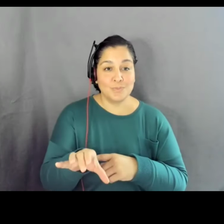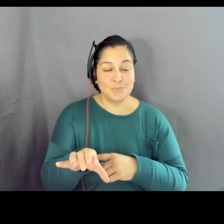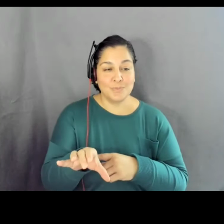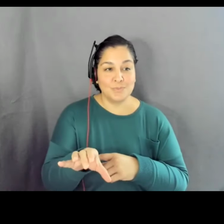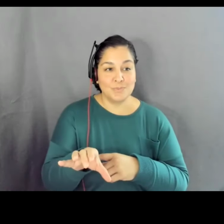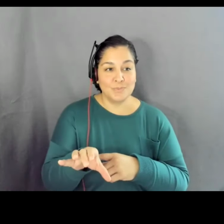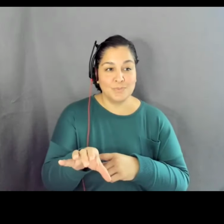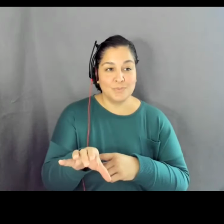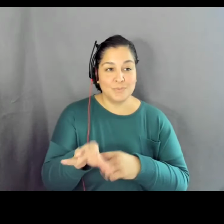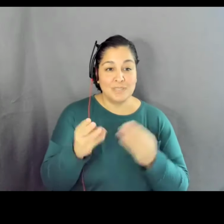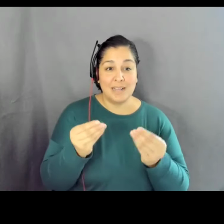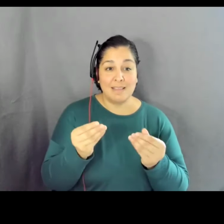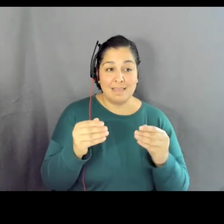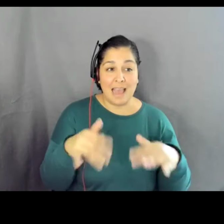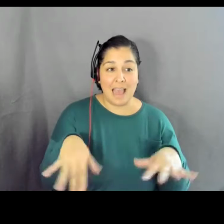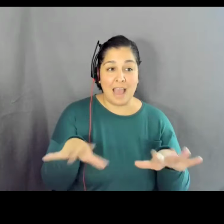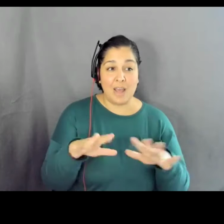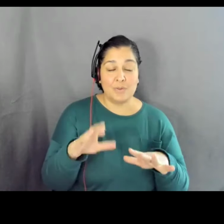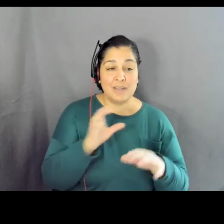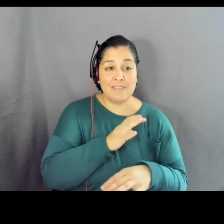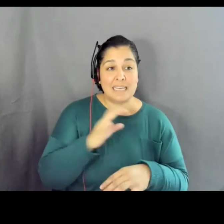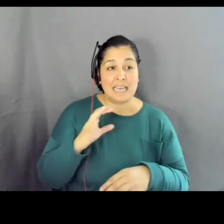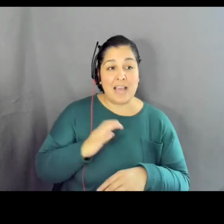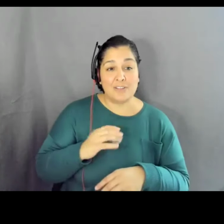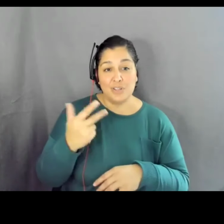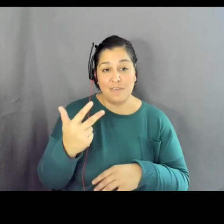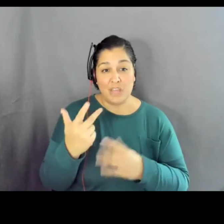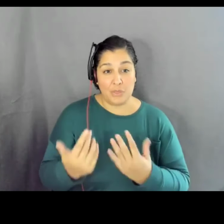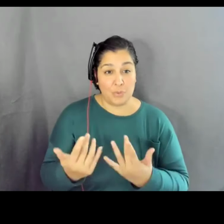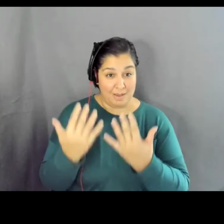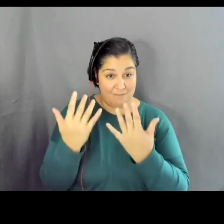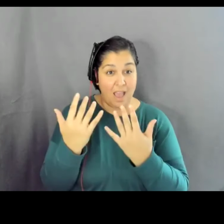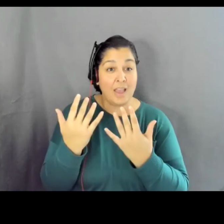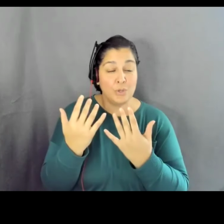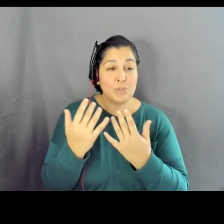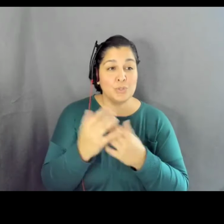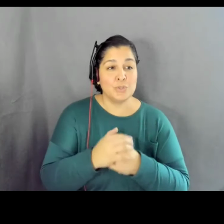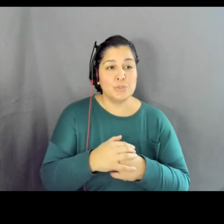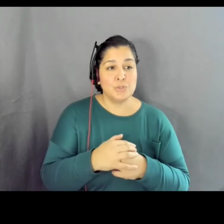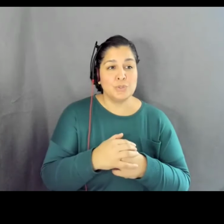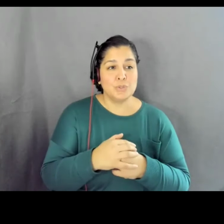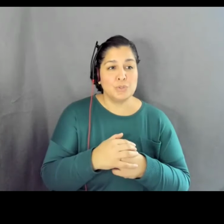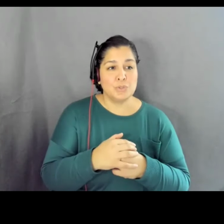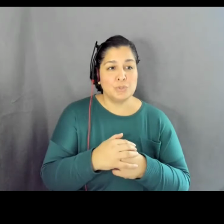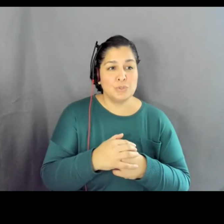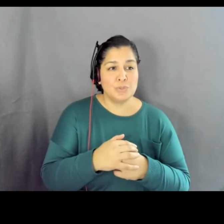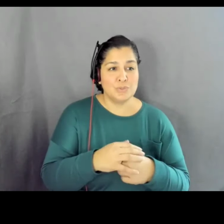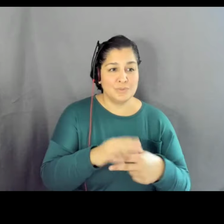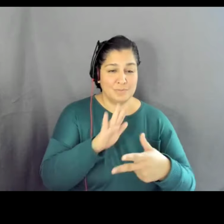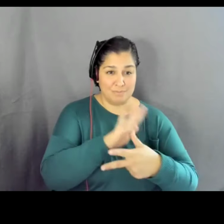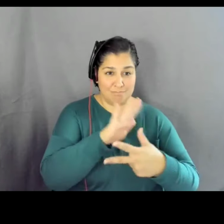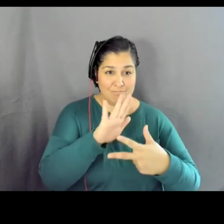Land of the Council of the the Three Fires, the Ojibwe, Odawa and Potawatomi people and,